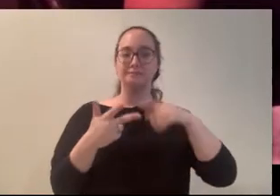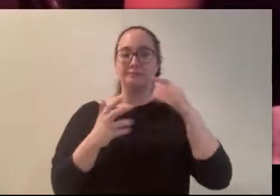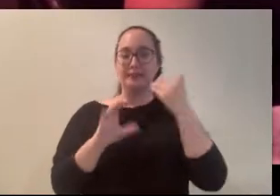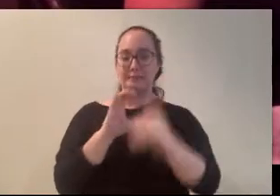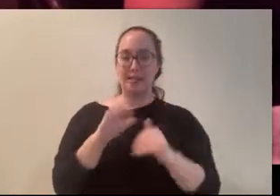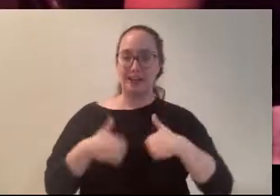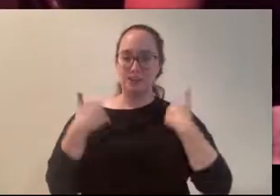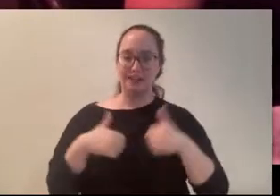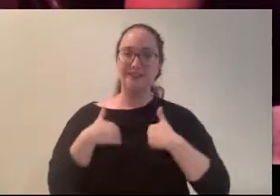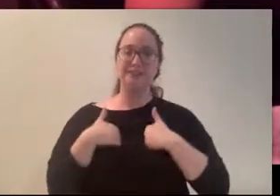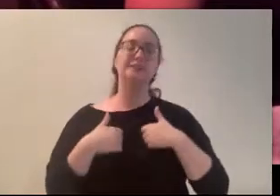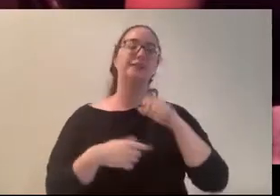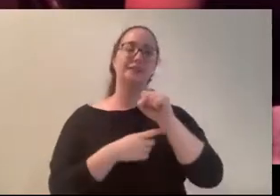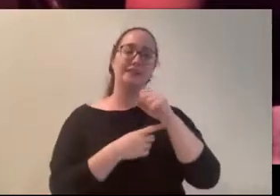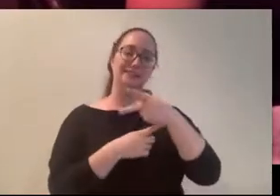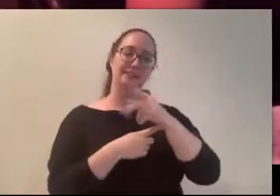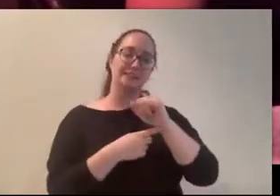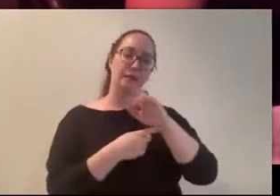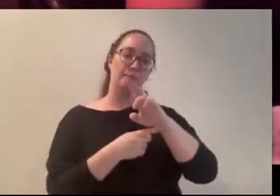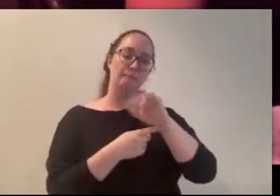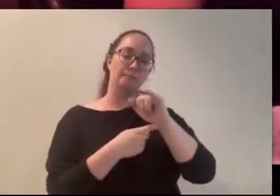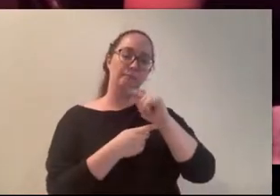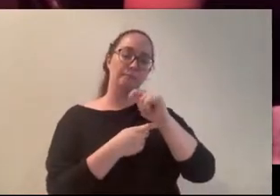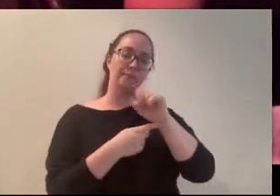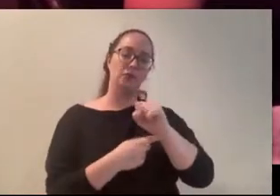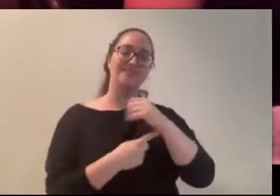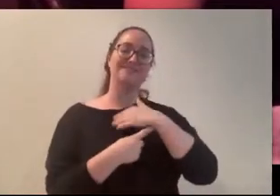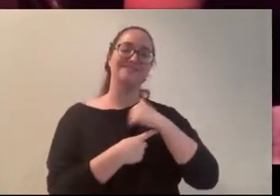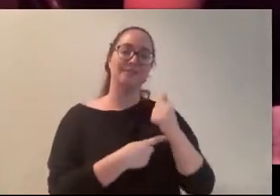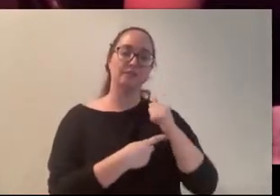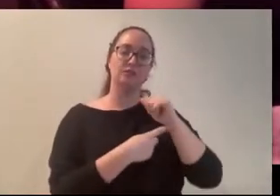spiritsandghoststories@gmail.com. If you have some thoughts on the show and how we can do better,